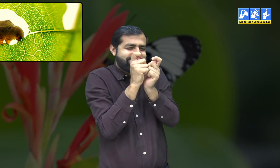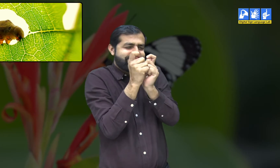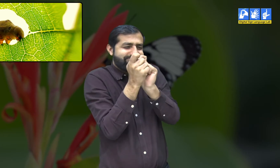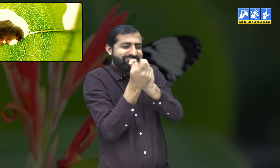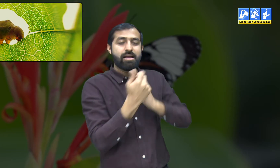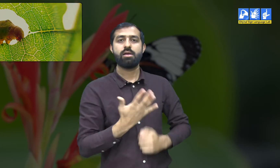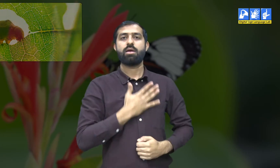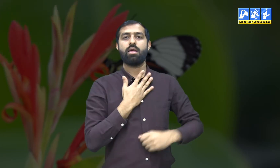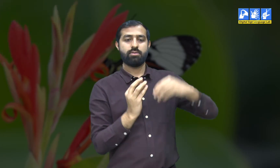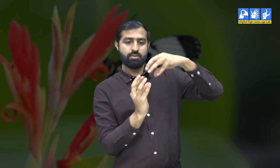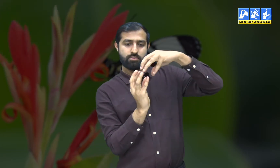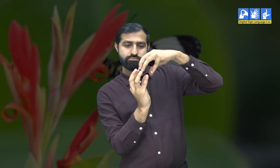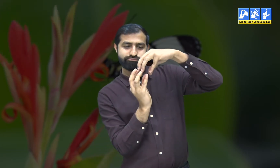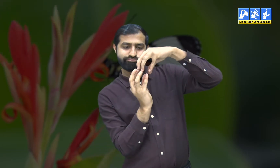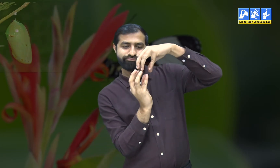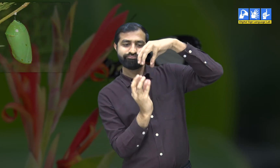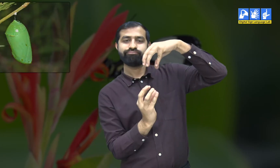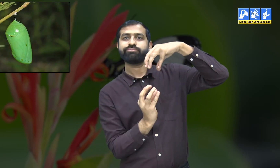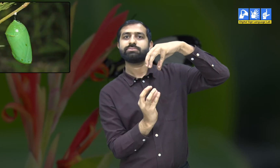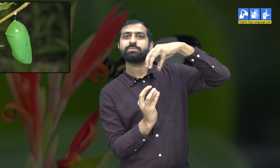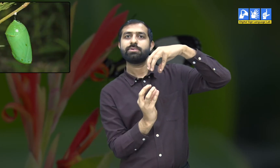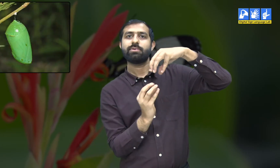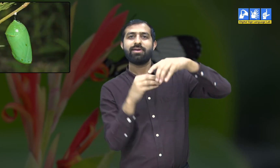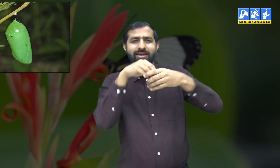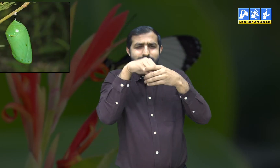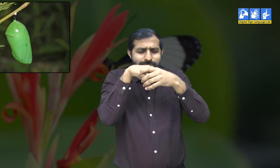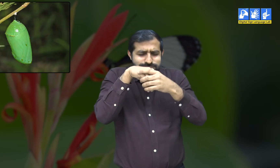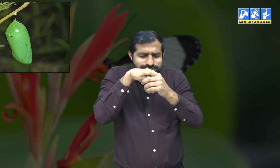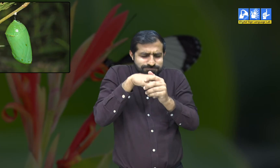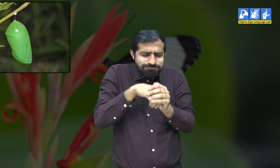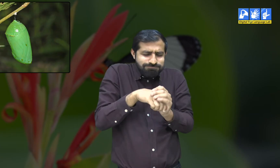then turns into chrysalis which hangs upside down from a leaf or twig.